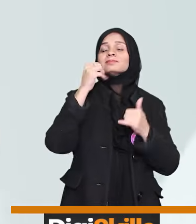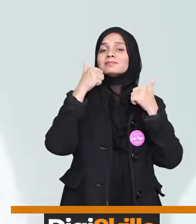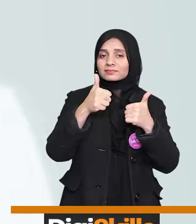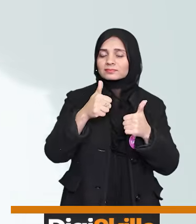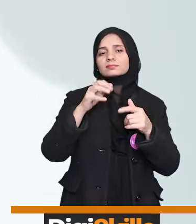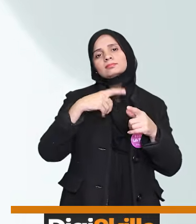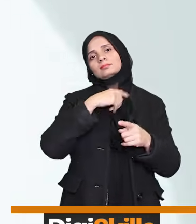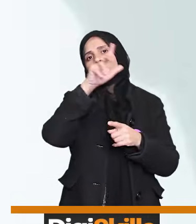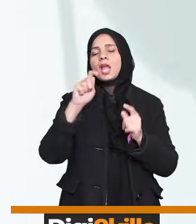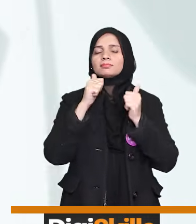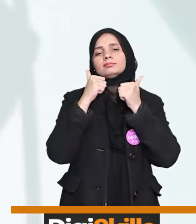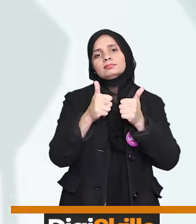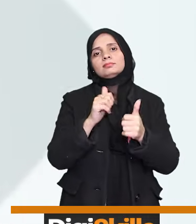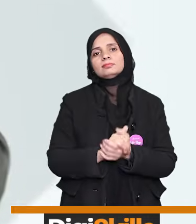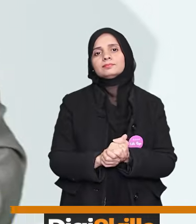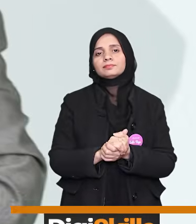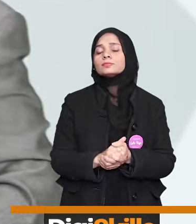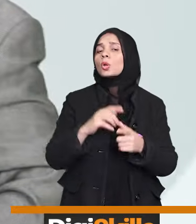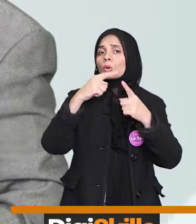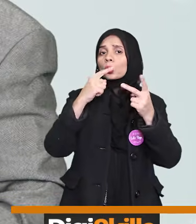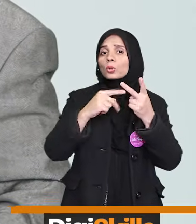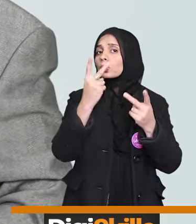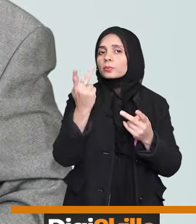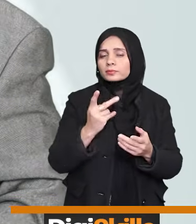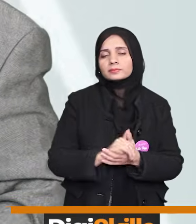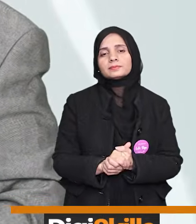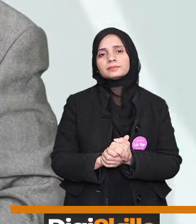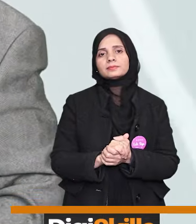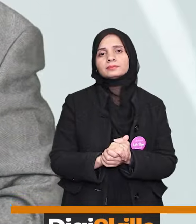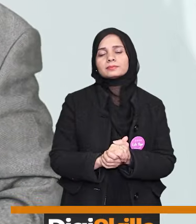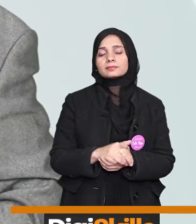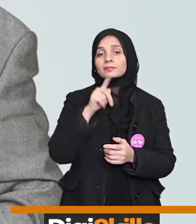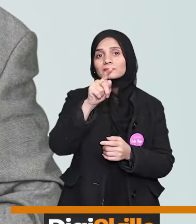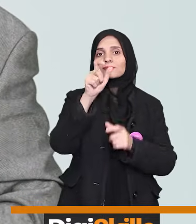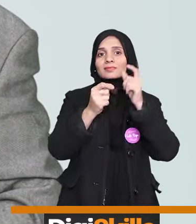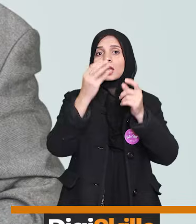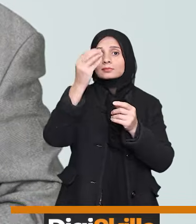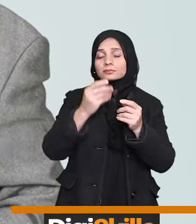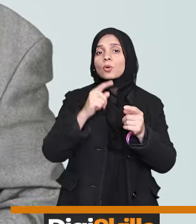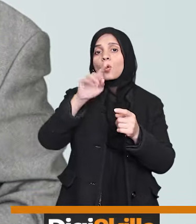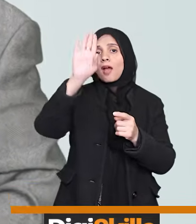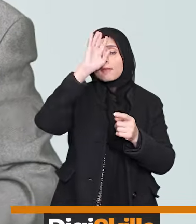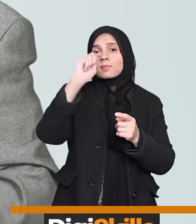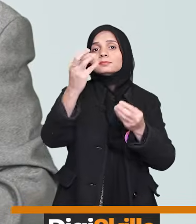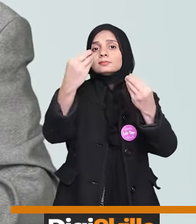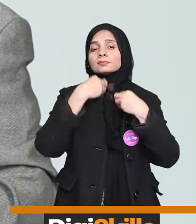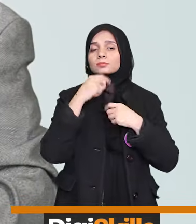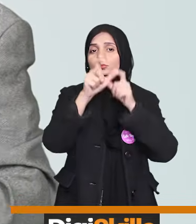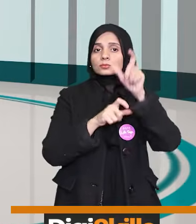If I am fine, then the work will also be concluded fine. and the second aspect, ladies and gentlemen is to be countable form employer’s point of view.